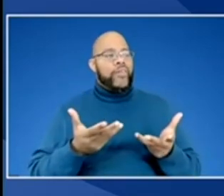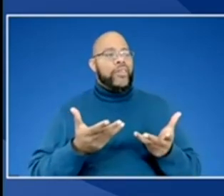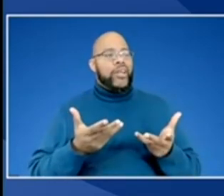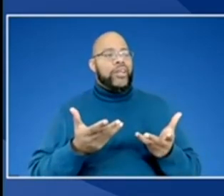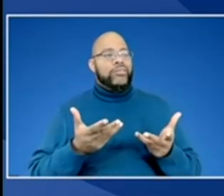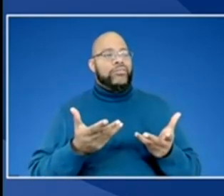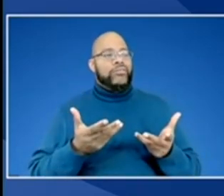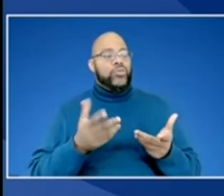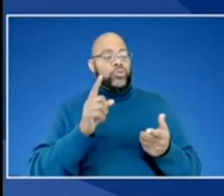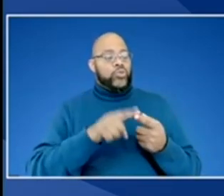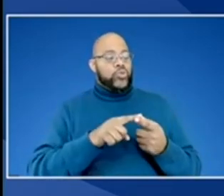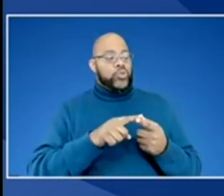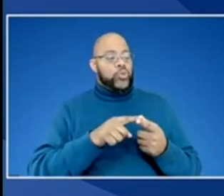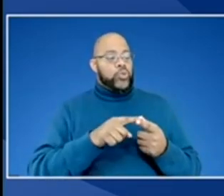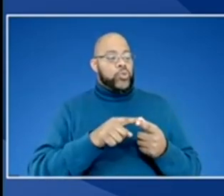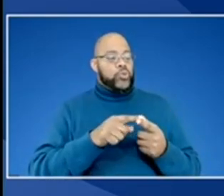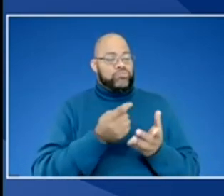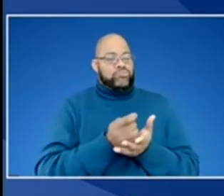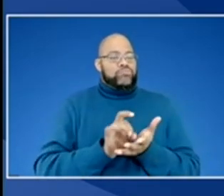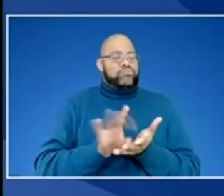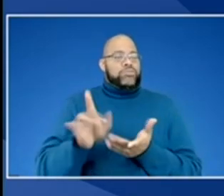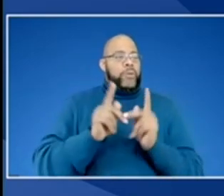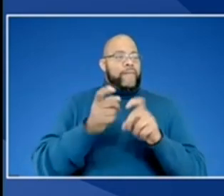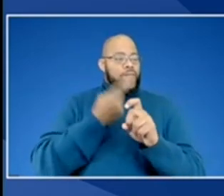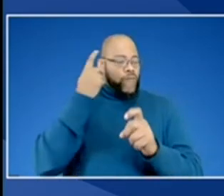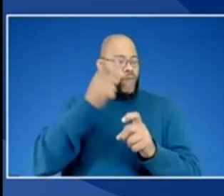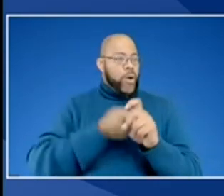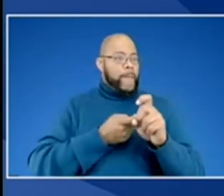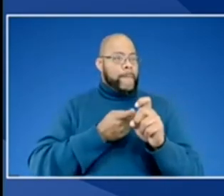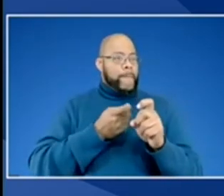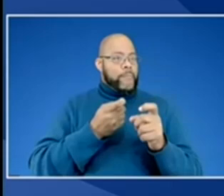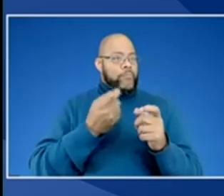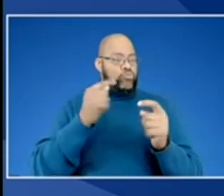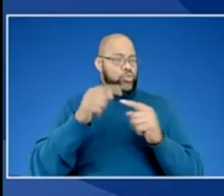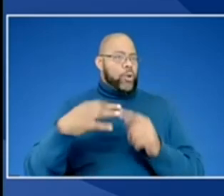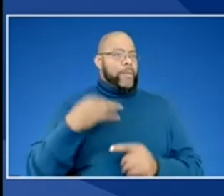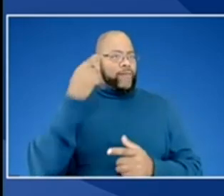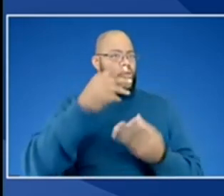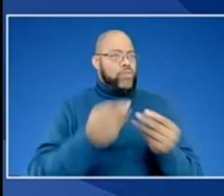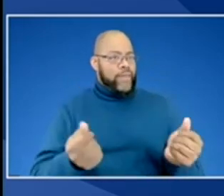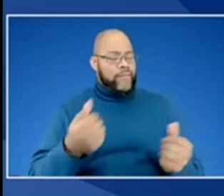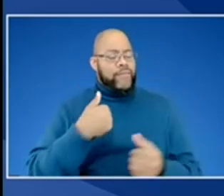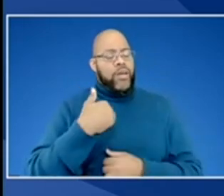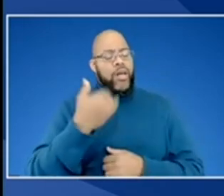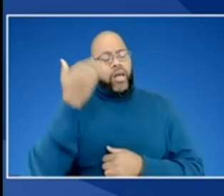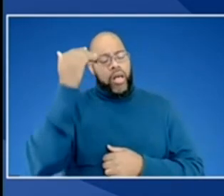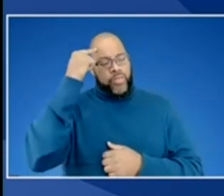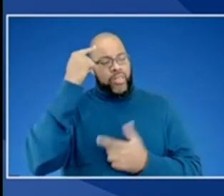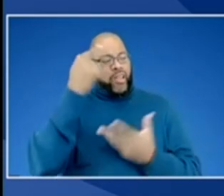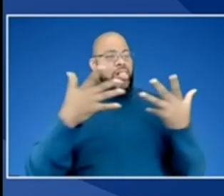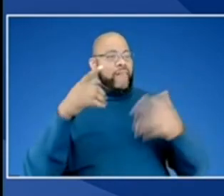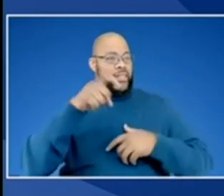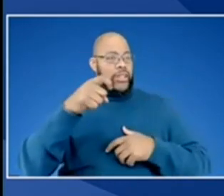preclude people from applying for relief, because I think that there's a lot of need out there that we're not going to cover